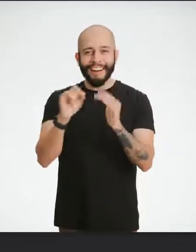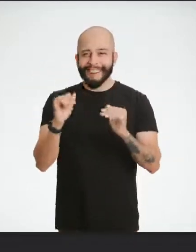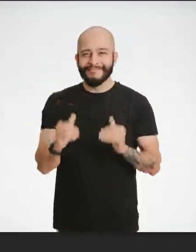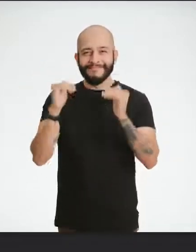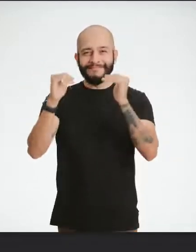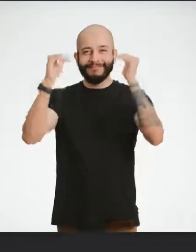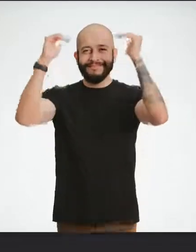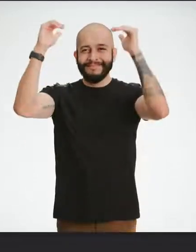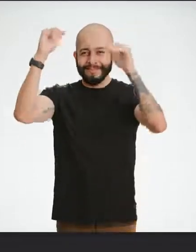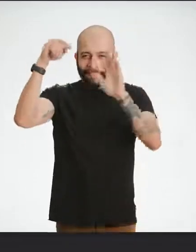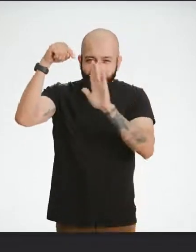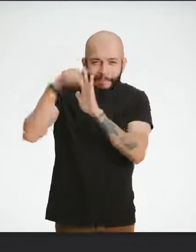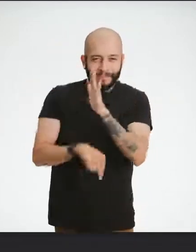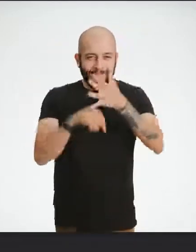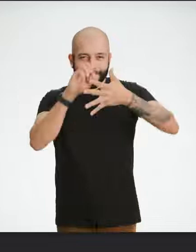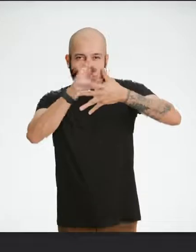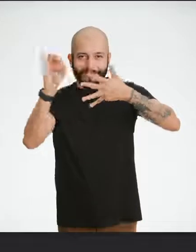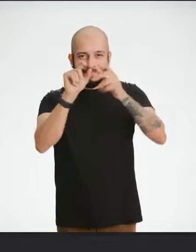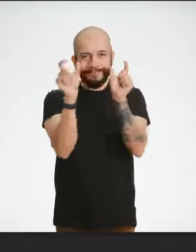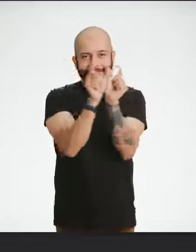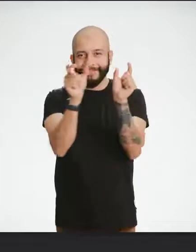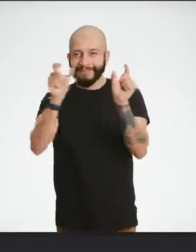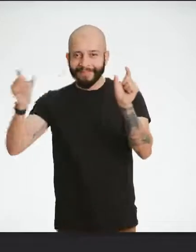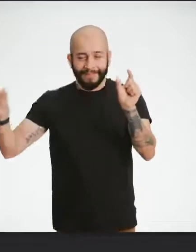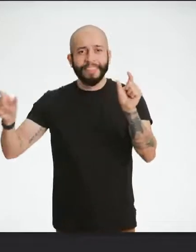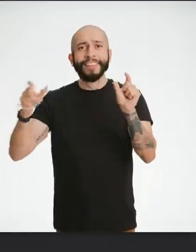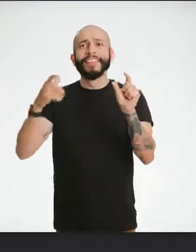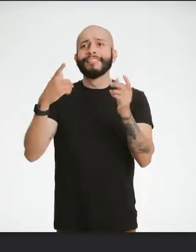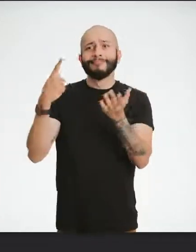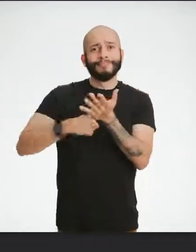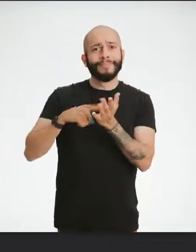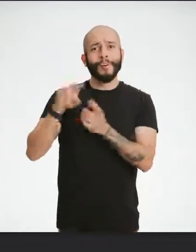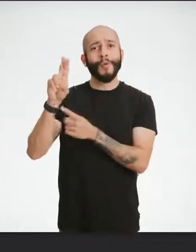and write when enhancements are crafted deep within the syntax.